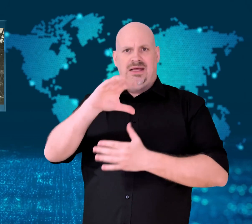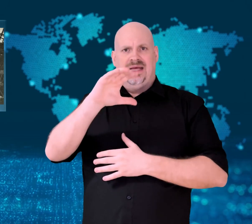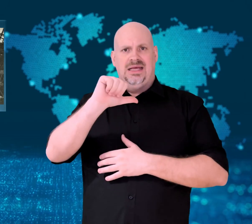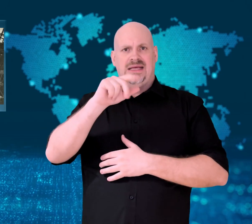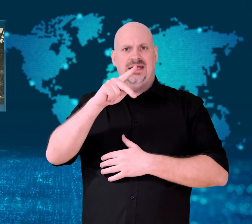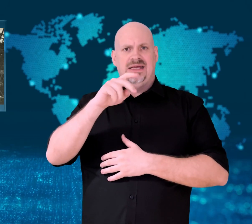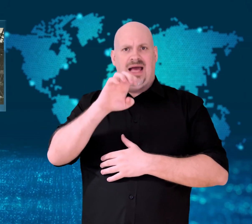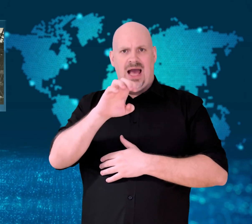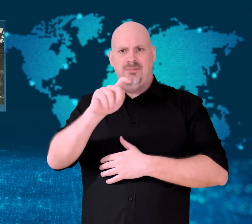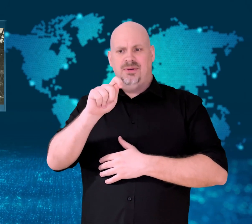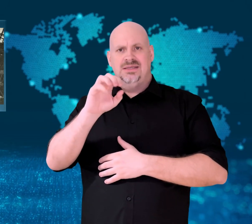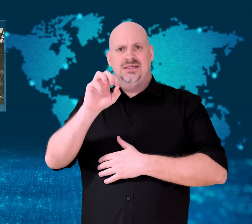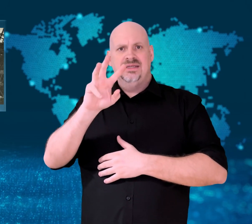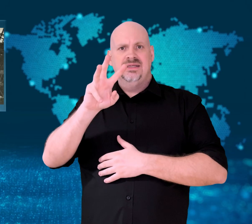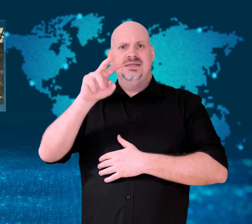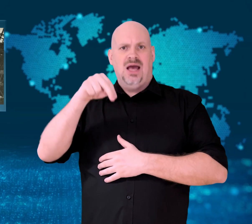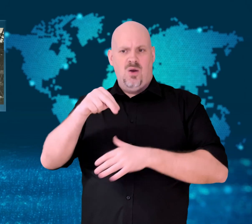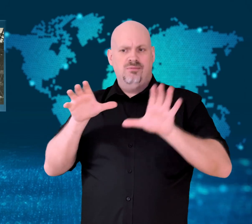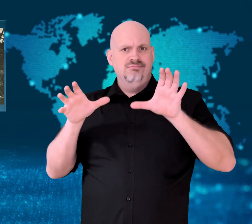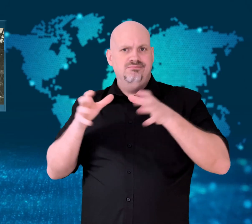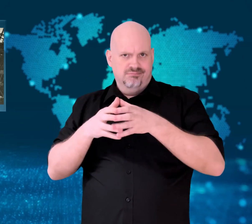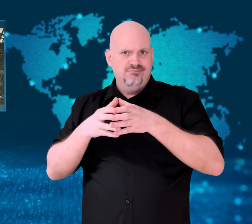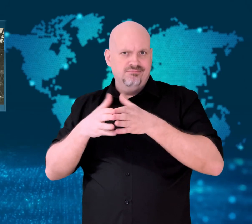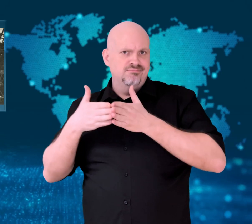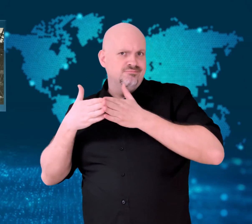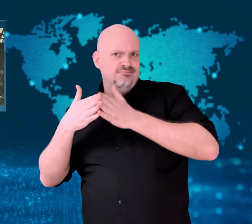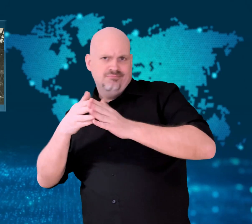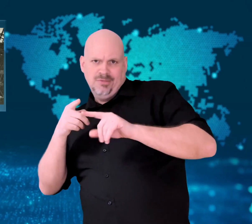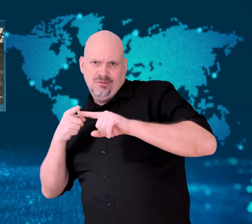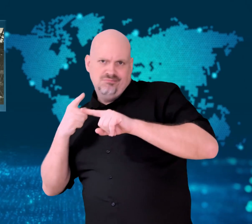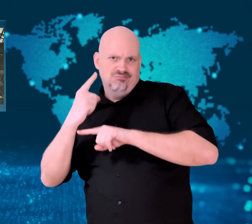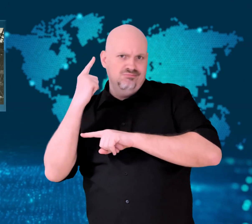South Africa in February 2022.